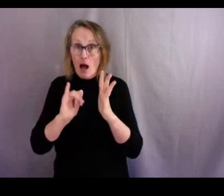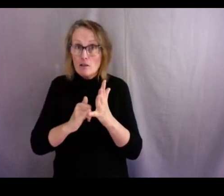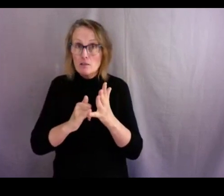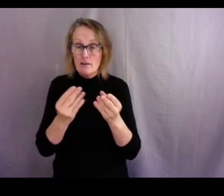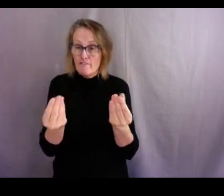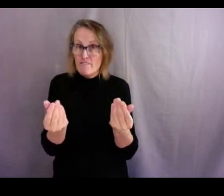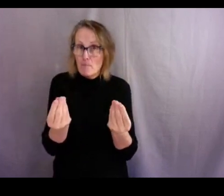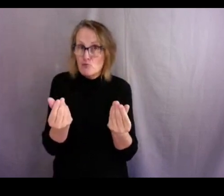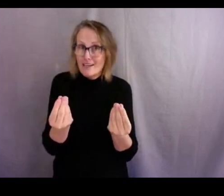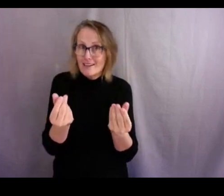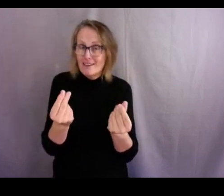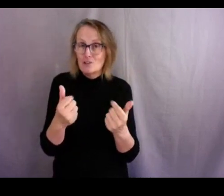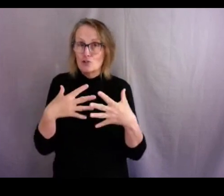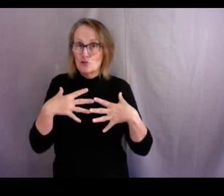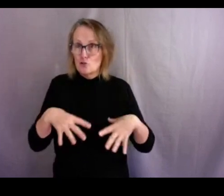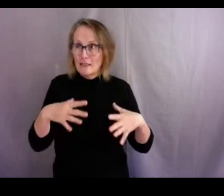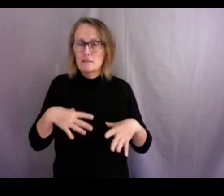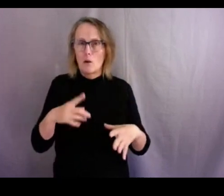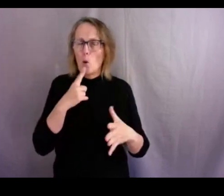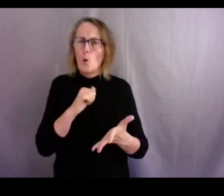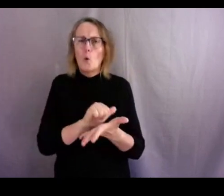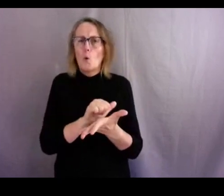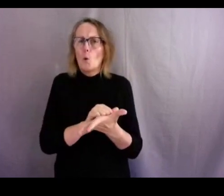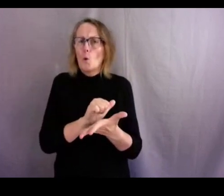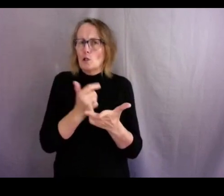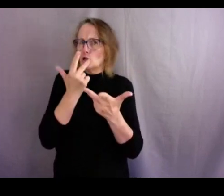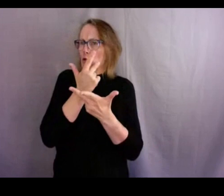are profoundly valued, are expressions of prestige in Tahiti